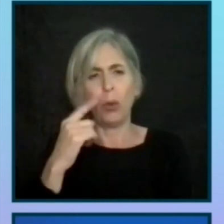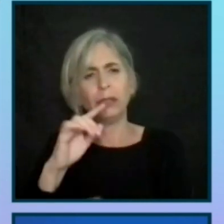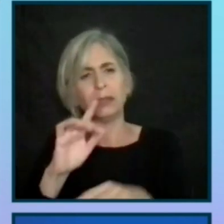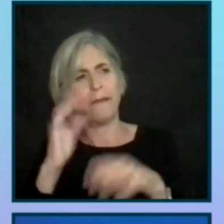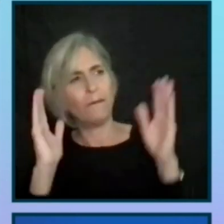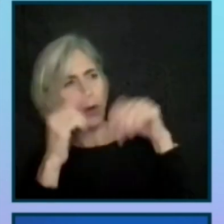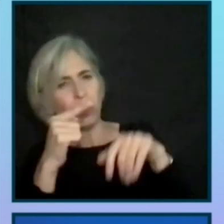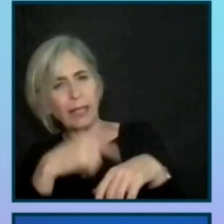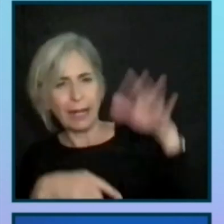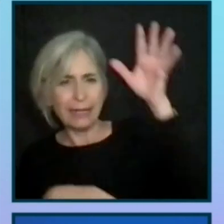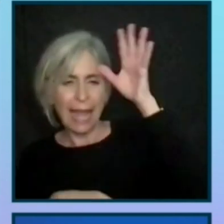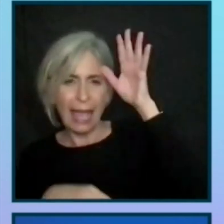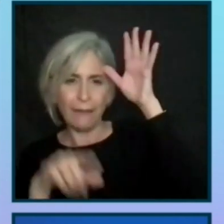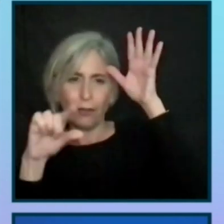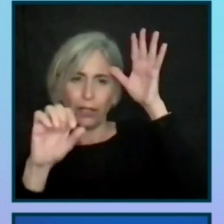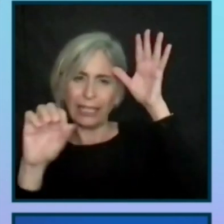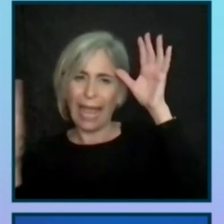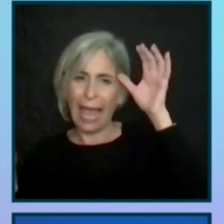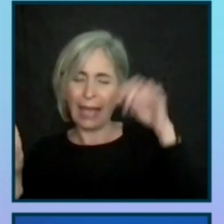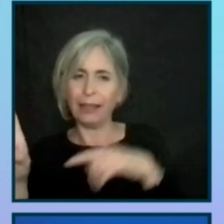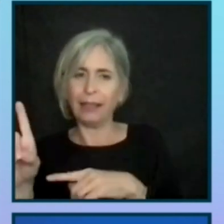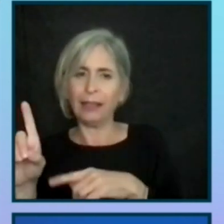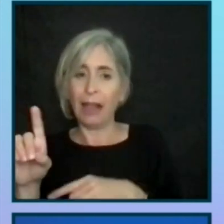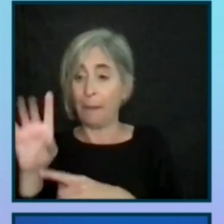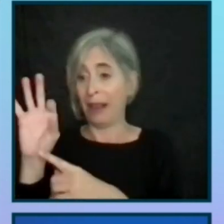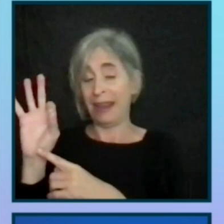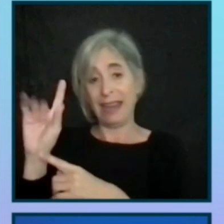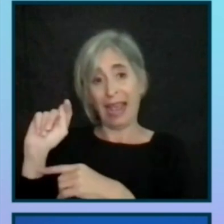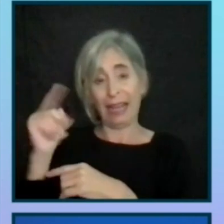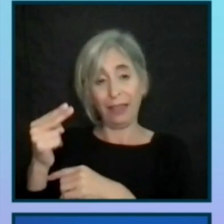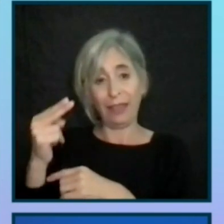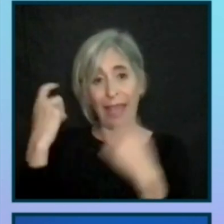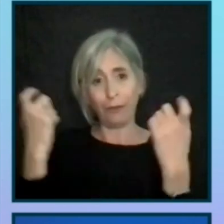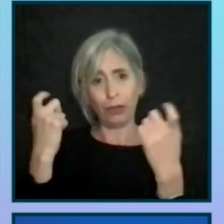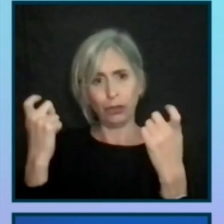and in the 9th one, my mom was like, it's about me too.